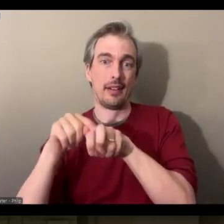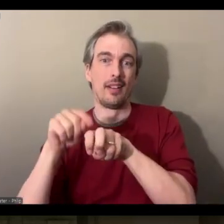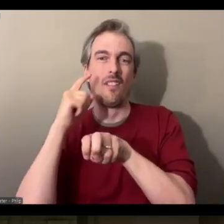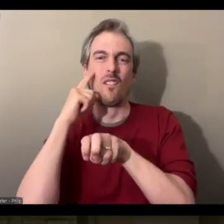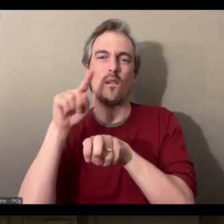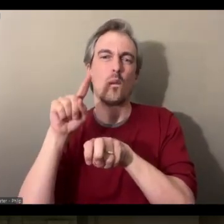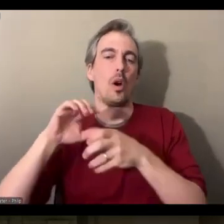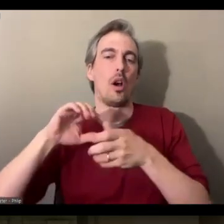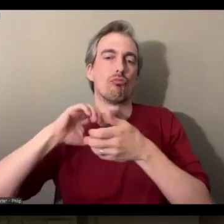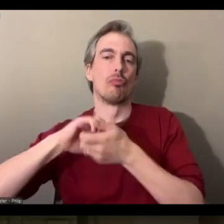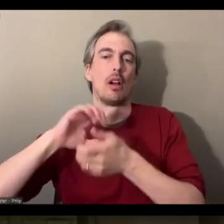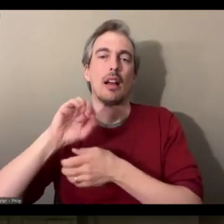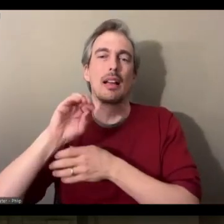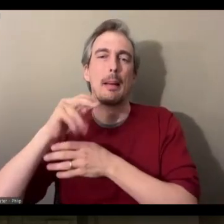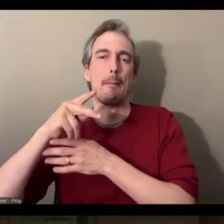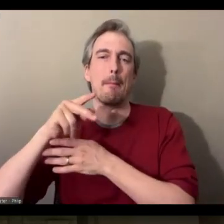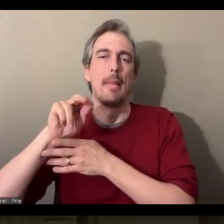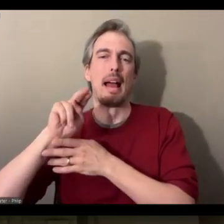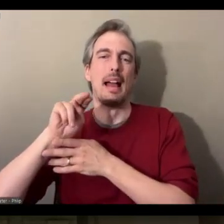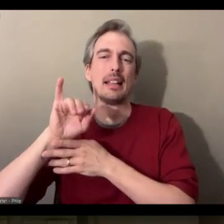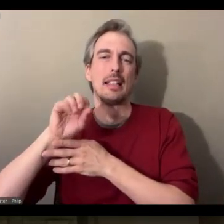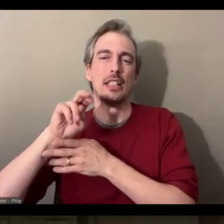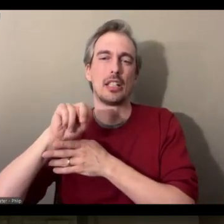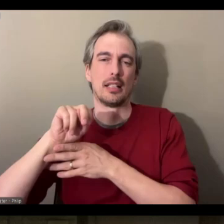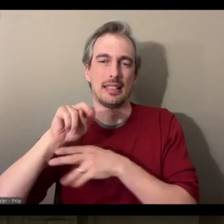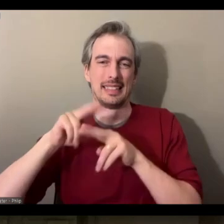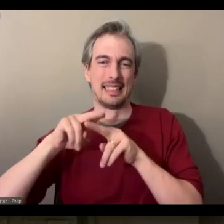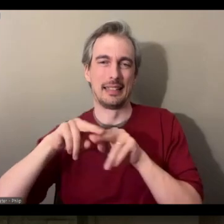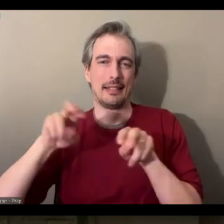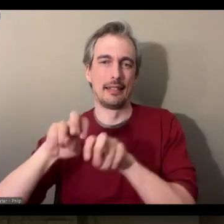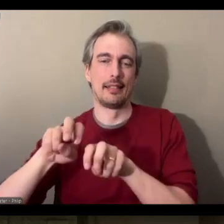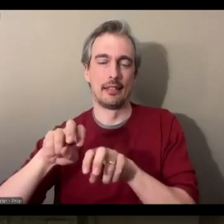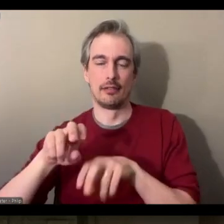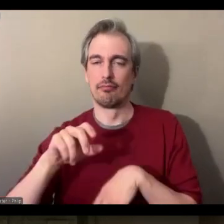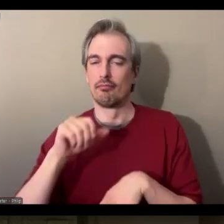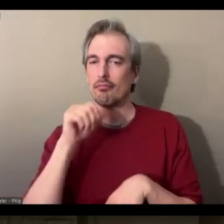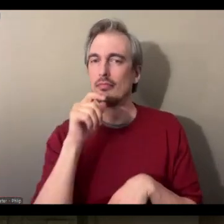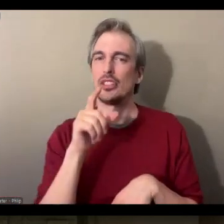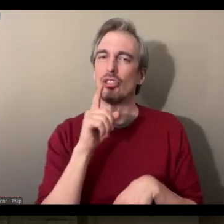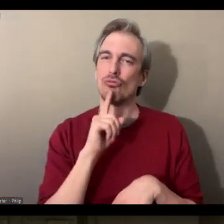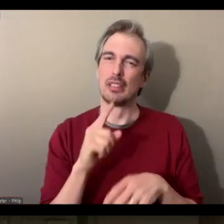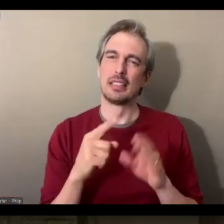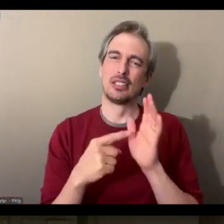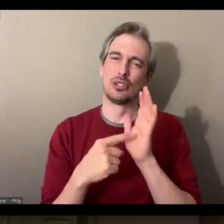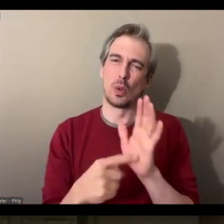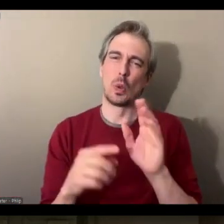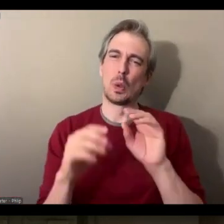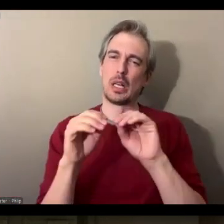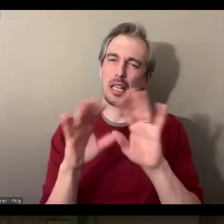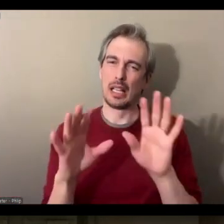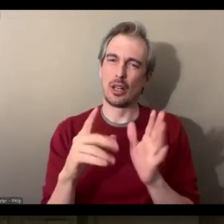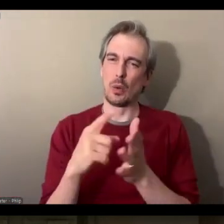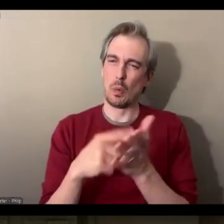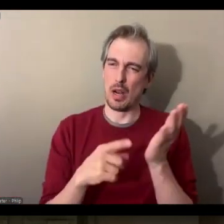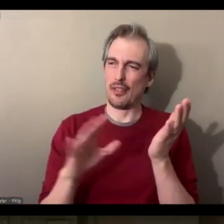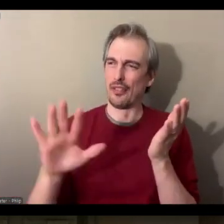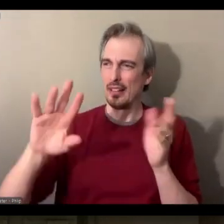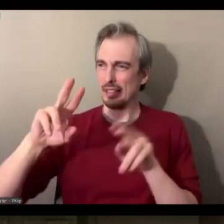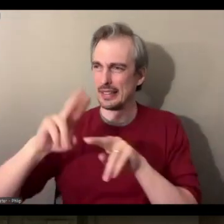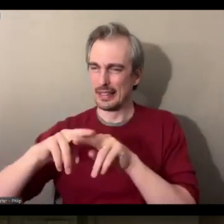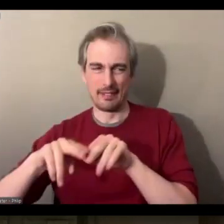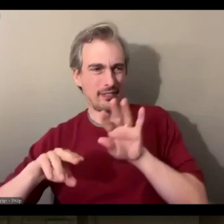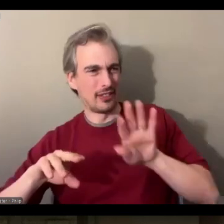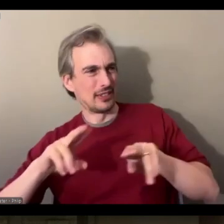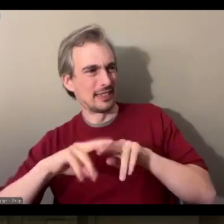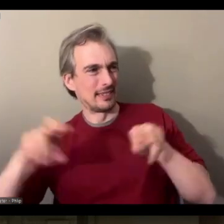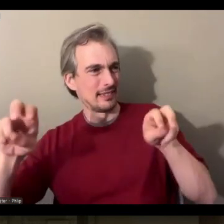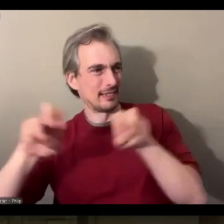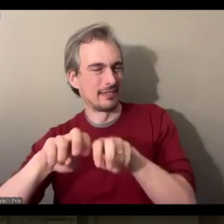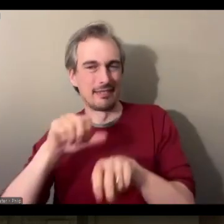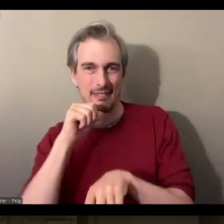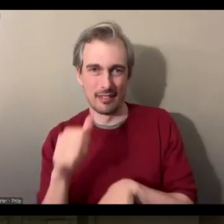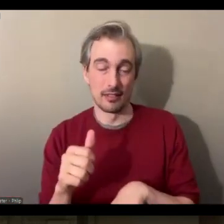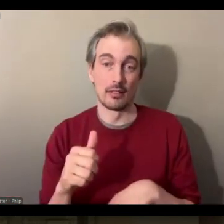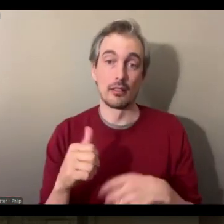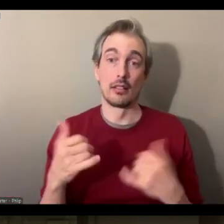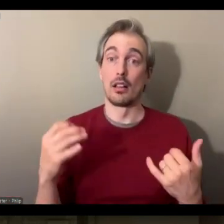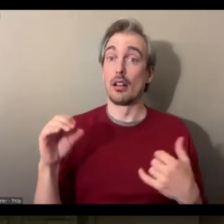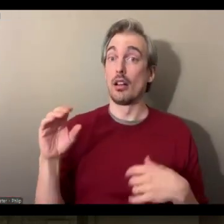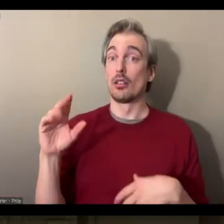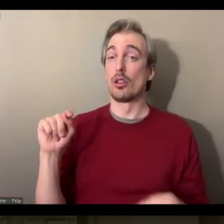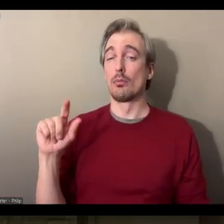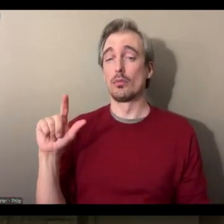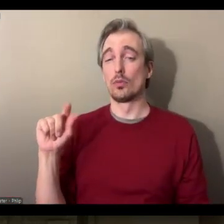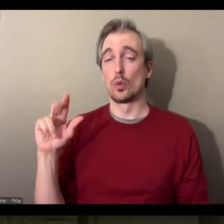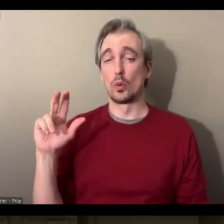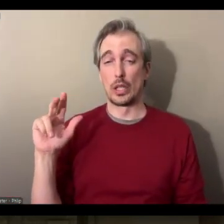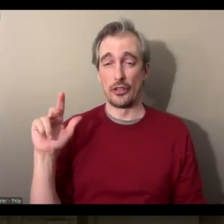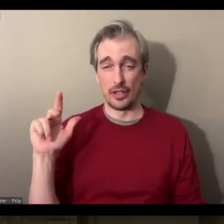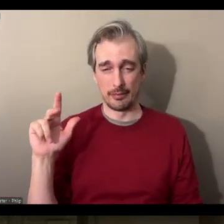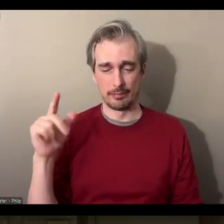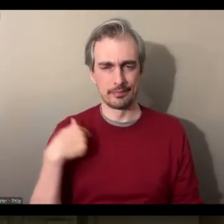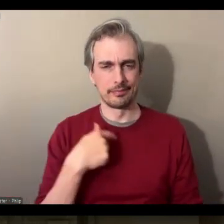those things are. Moving into October of 2023, we launch our phase 2 website, and I'm gonna show you